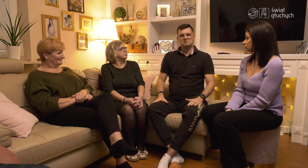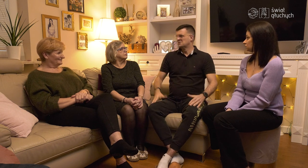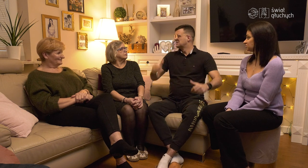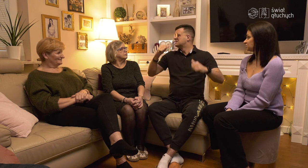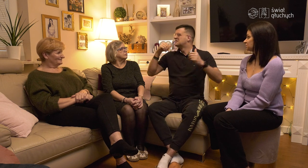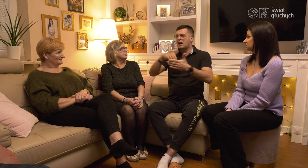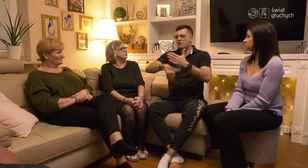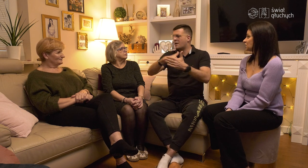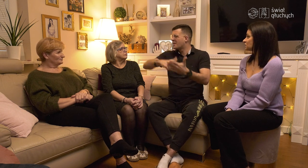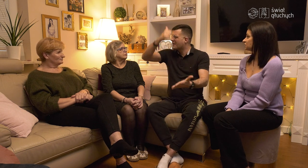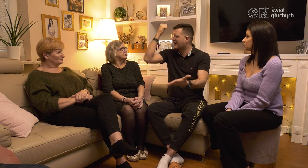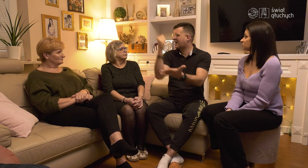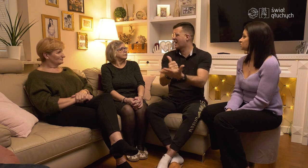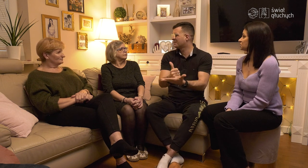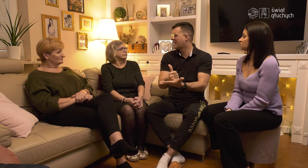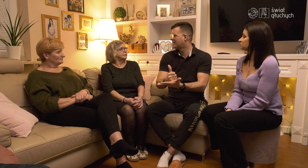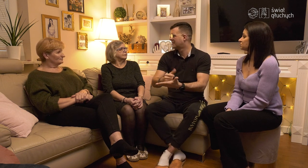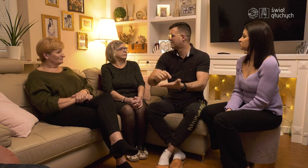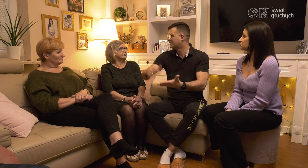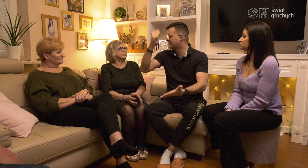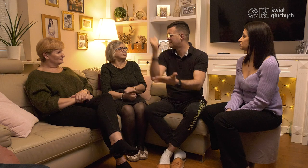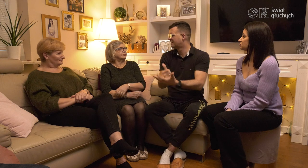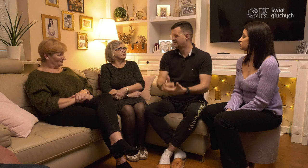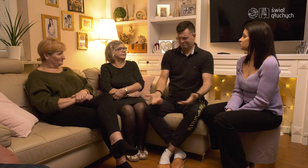I received a reprimand for my behavior!